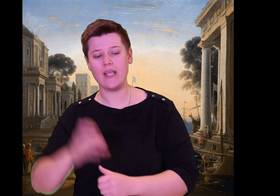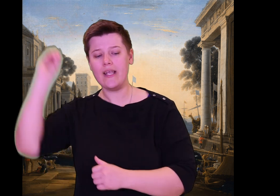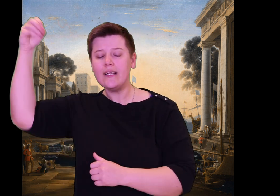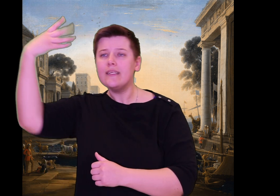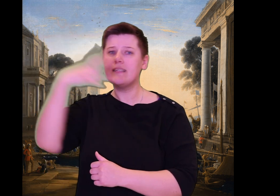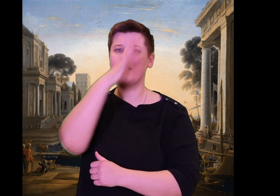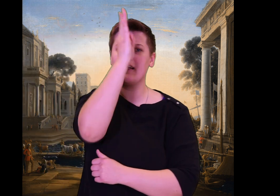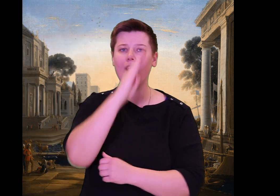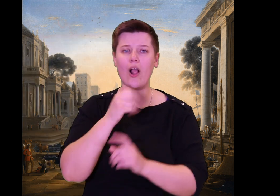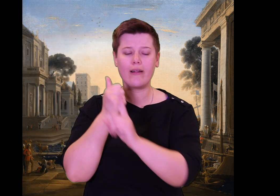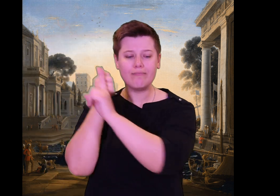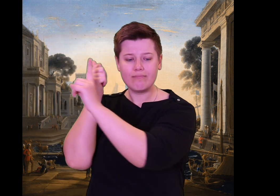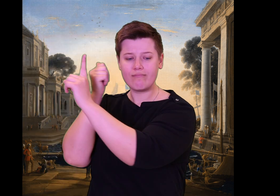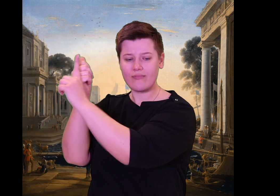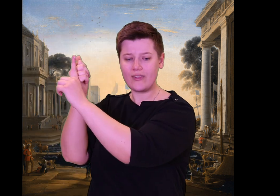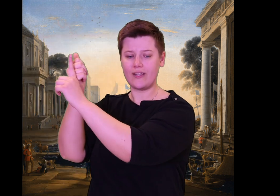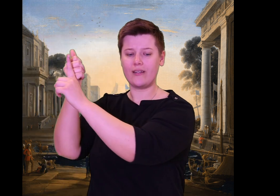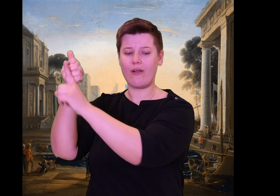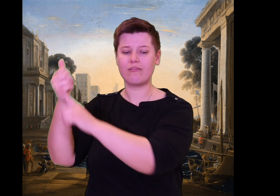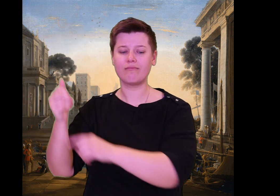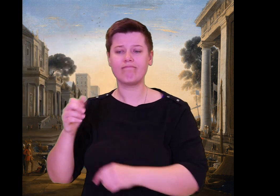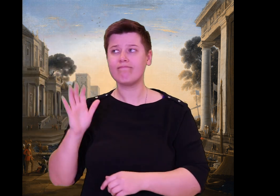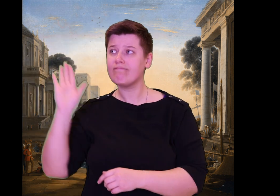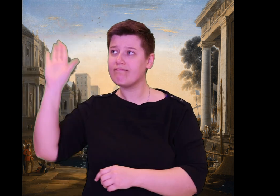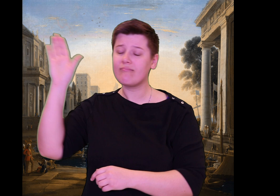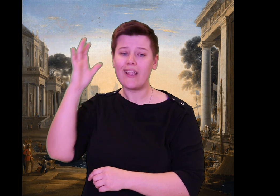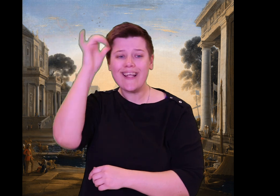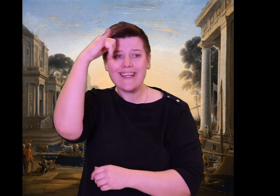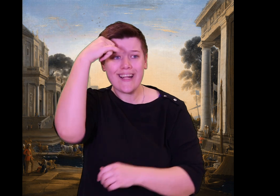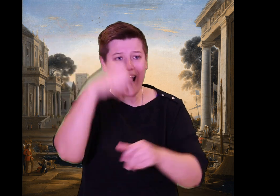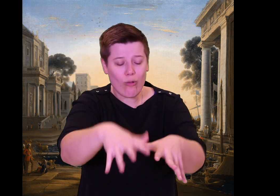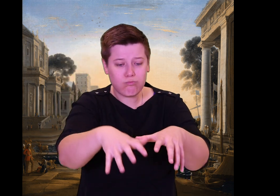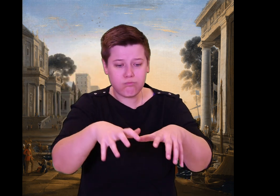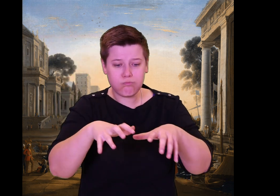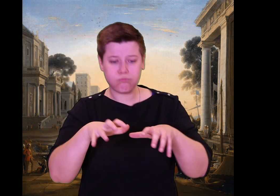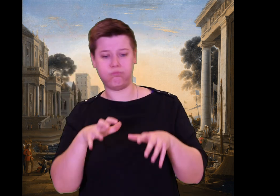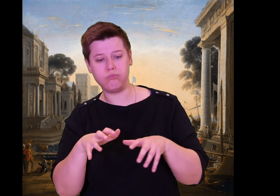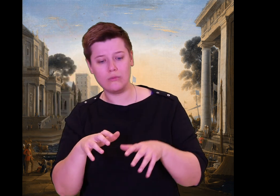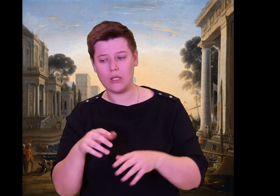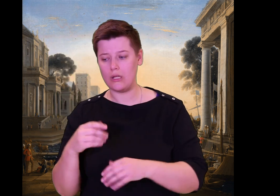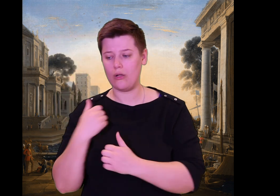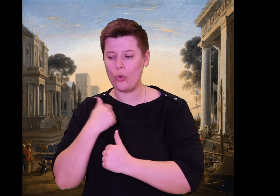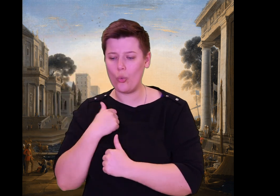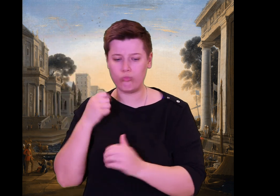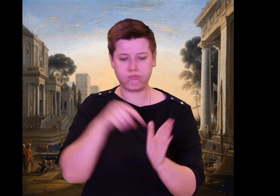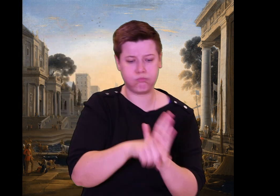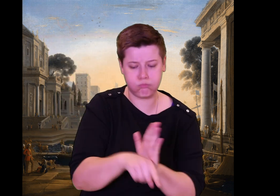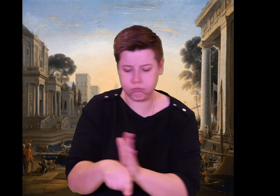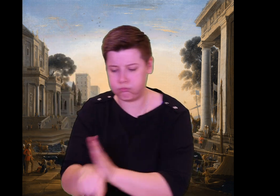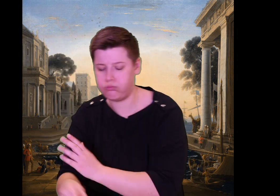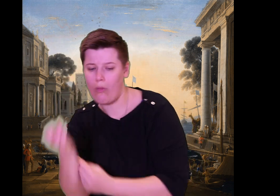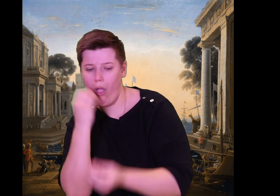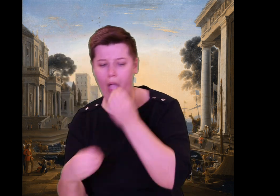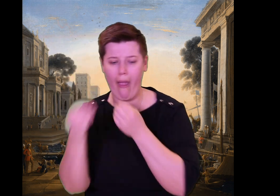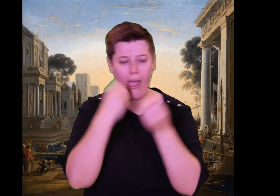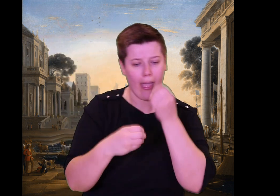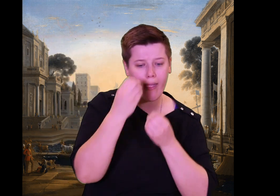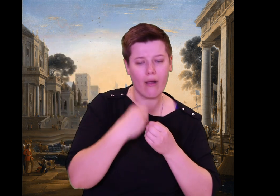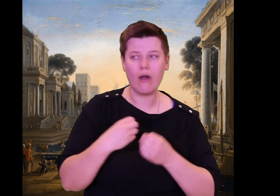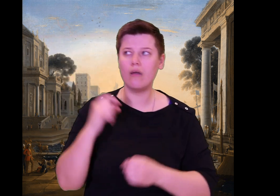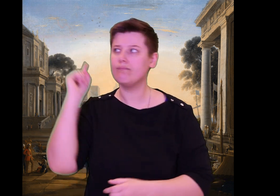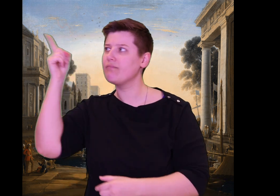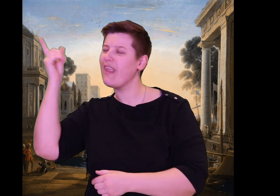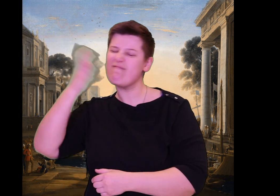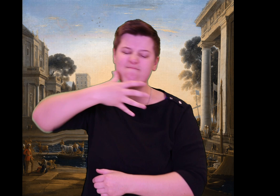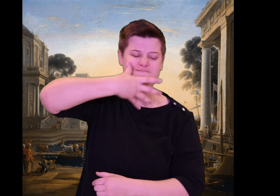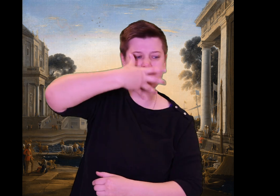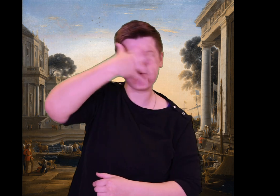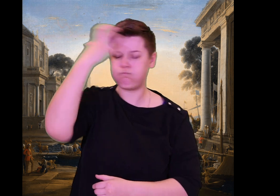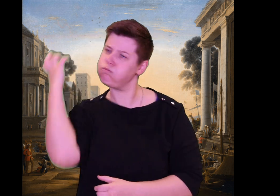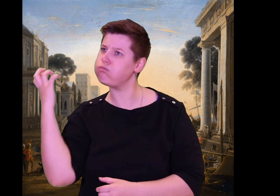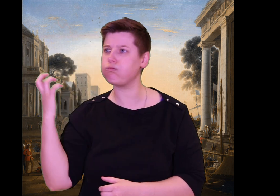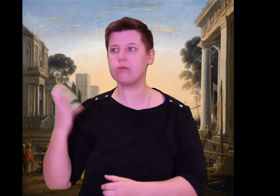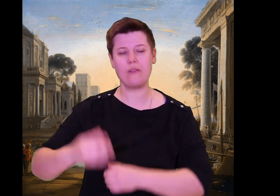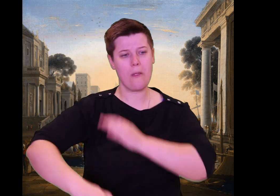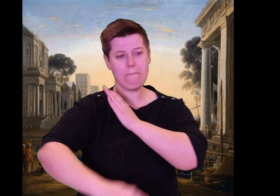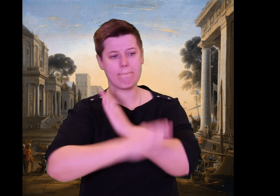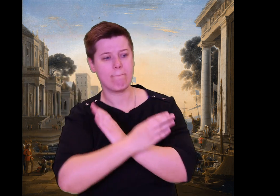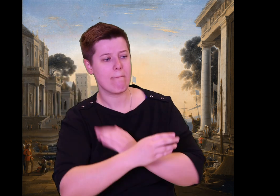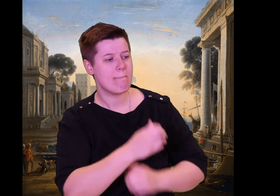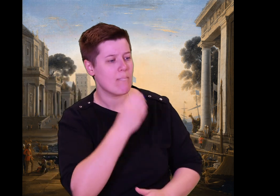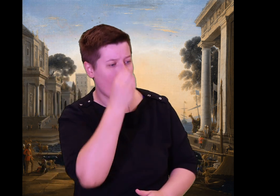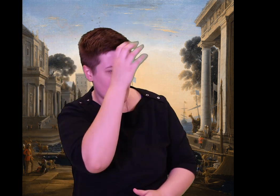Now, goddess, child of Zeus tell the old story for our modern times. Find the beginning.